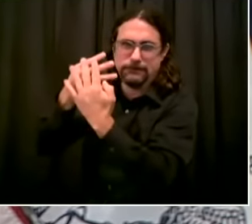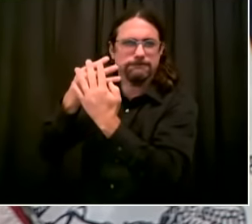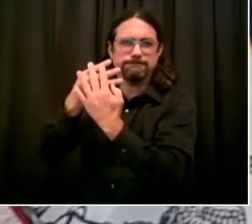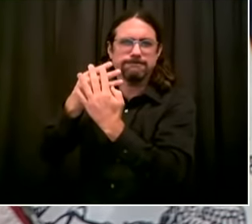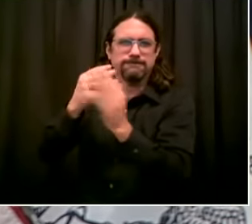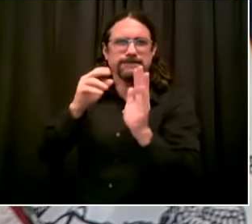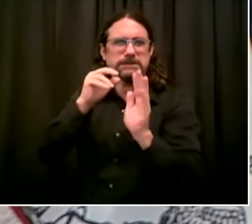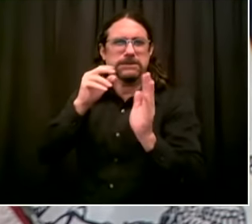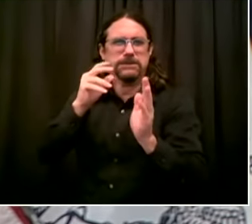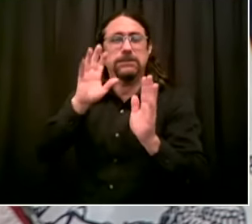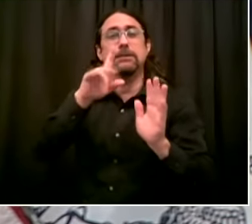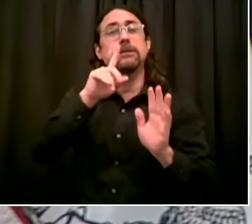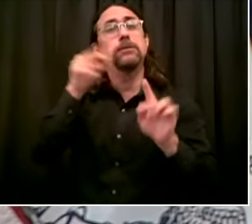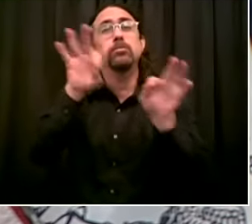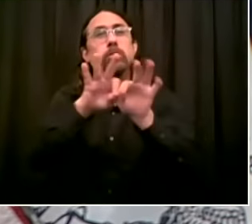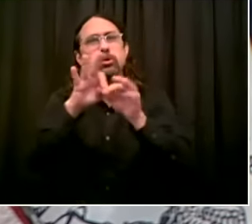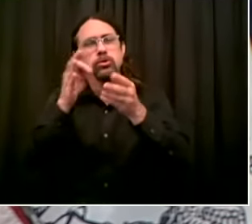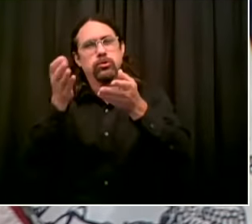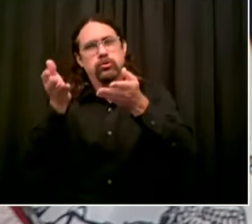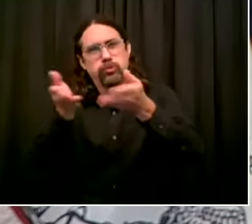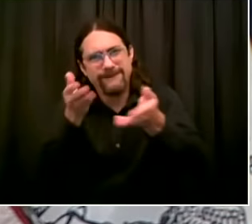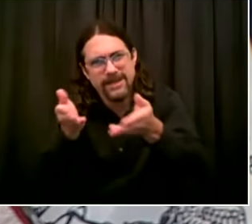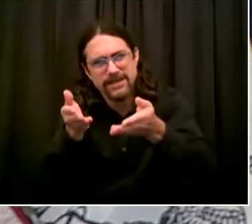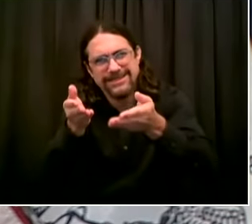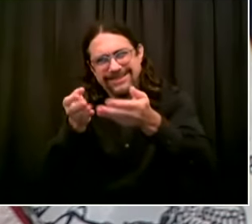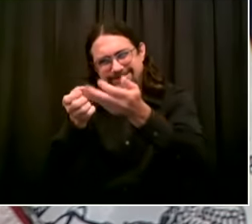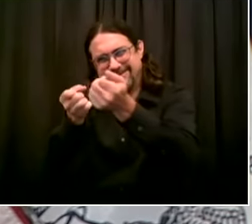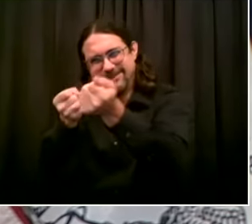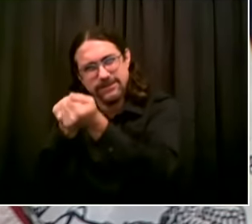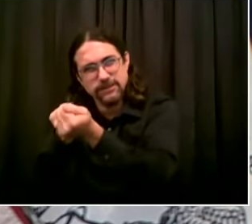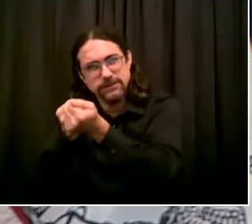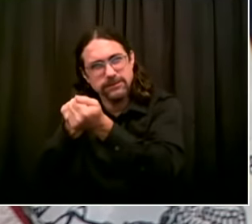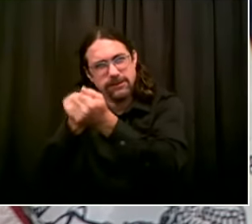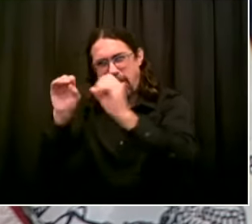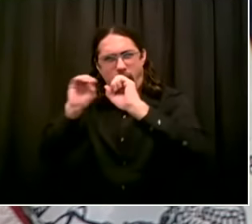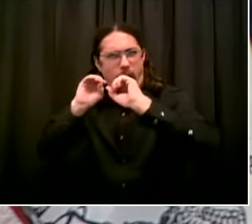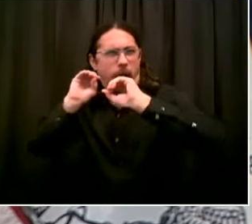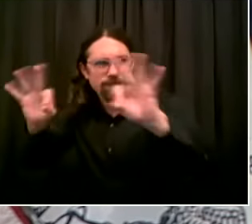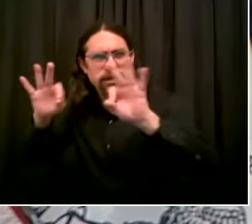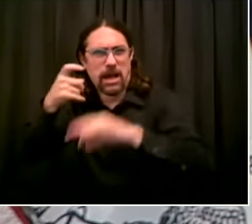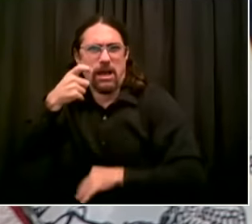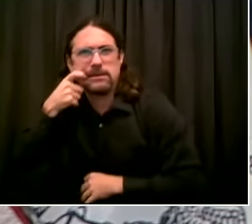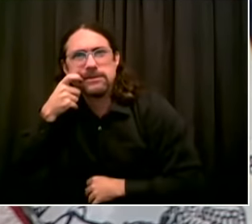THOSE SCHOOLS, THEY ARE GOING TO HAVE SOME FLEXIBILITY.